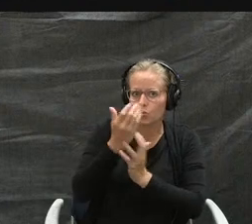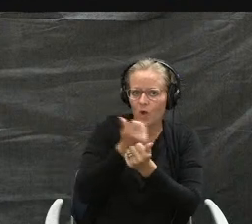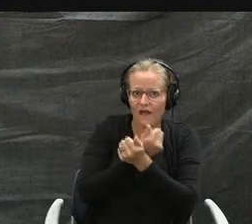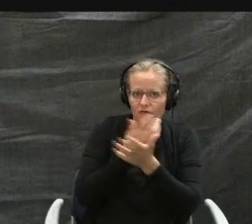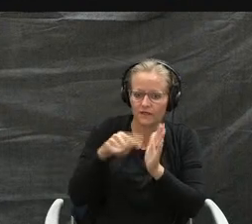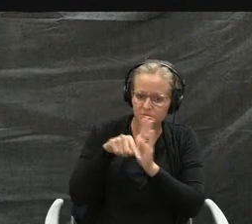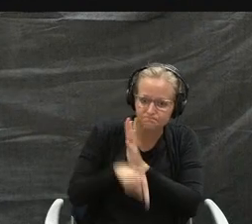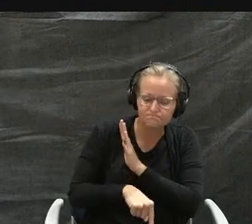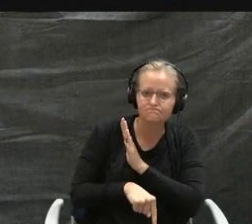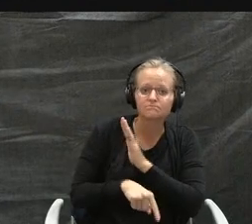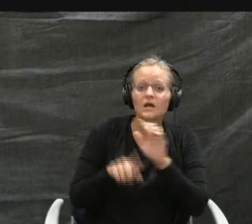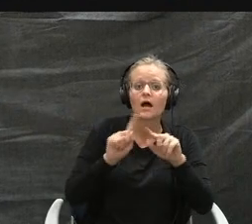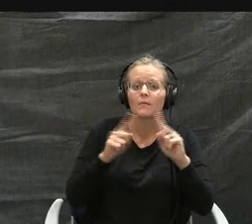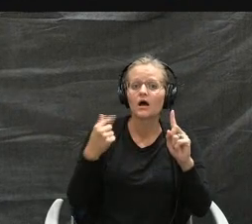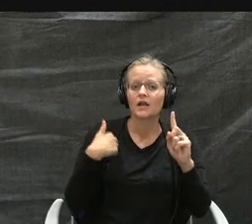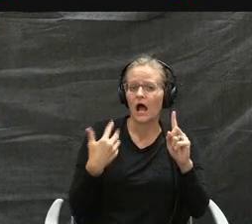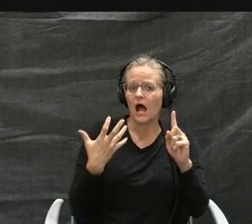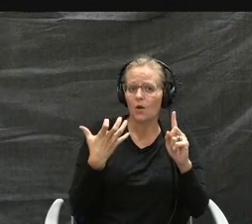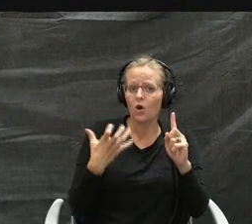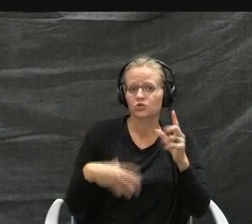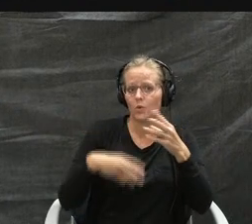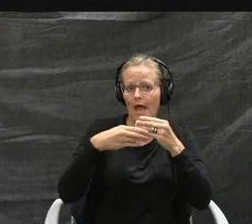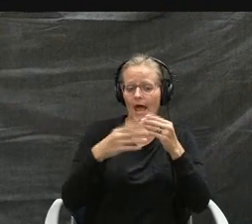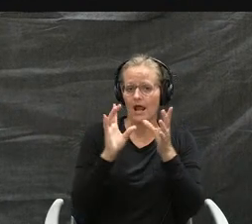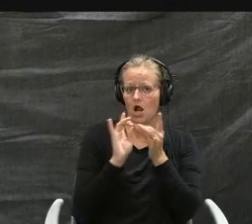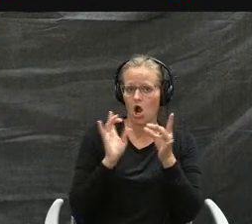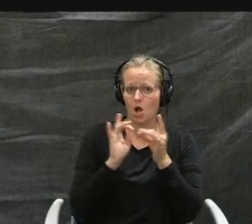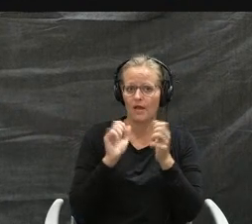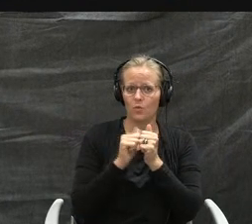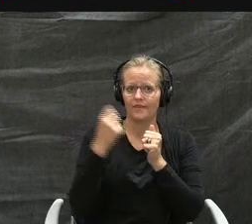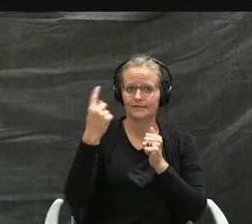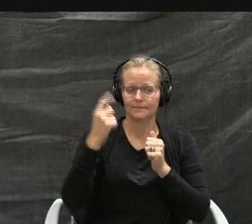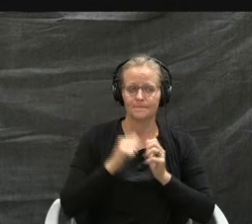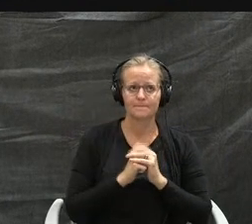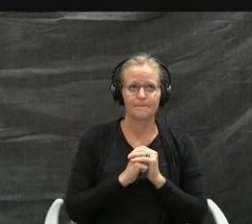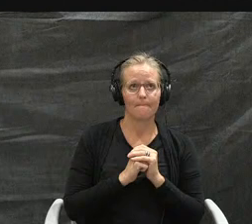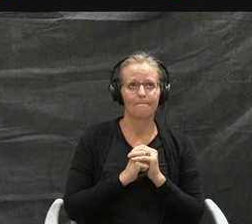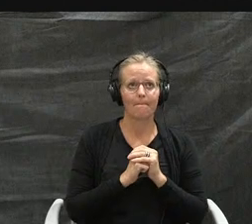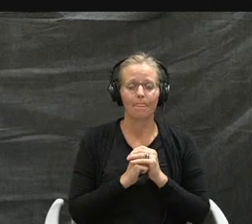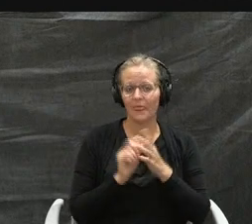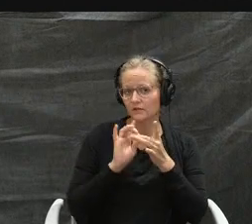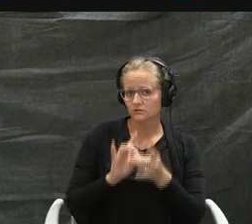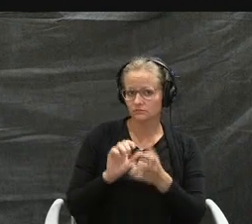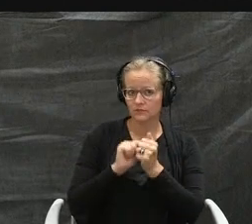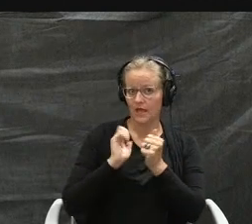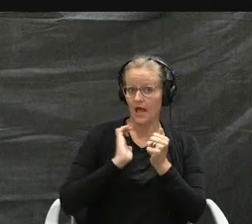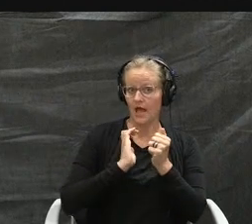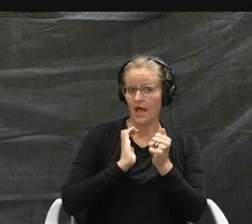guess the last thing I would want to comment on is that I think in terms of how we communicate to families, what